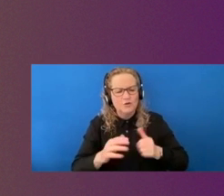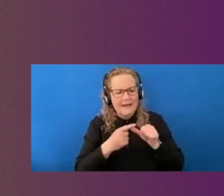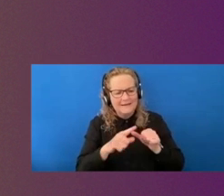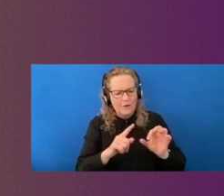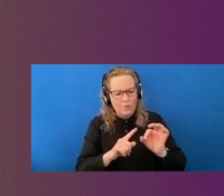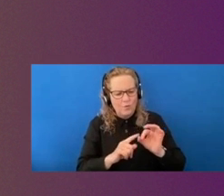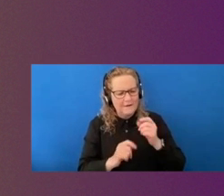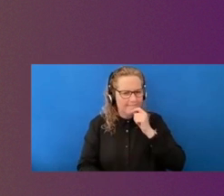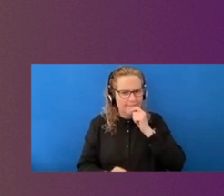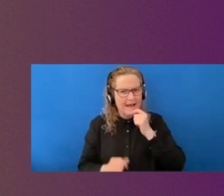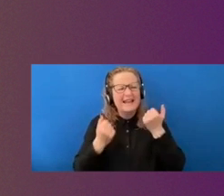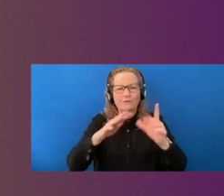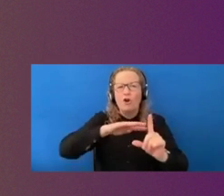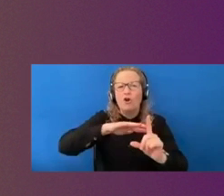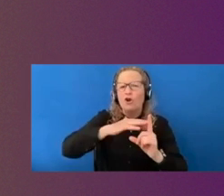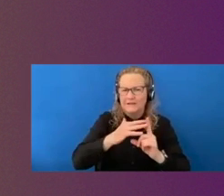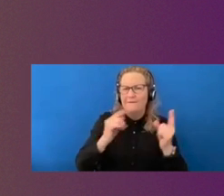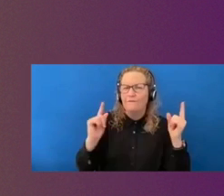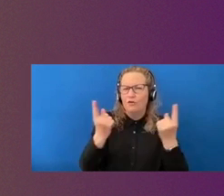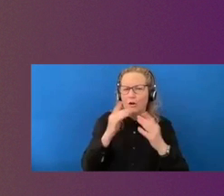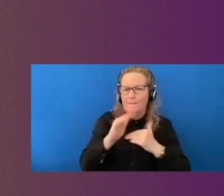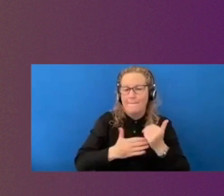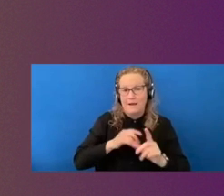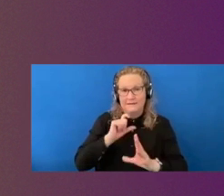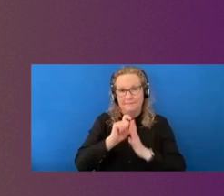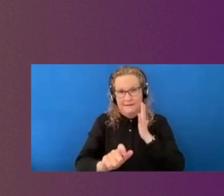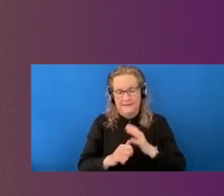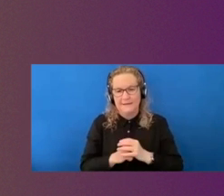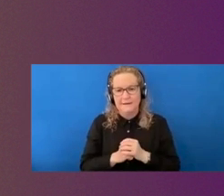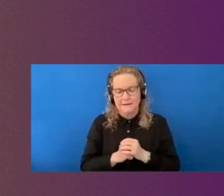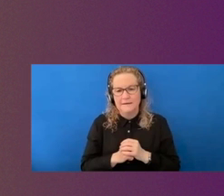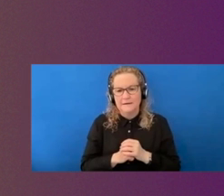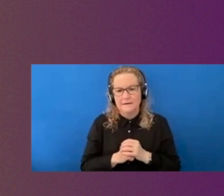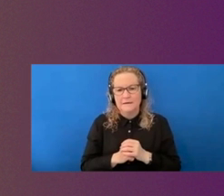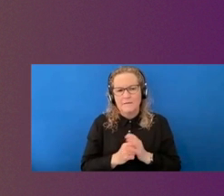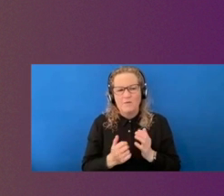a bit of context to yeah my disability for my intro so yeah having a spinal cord injury